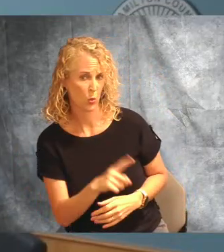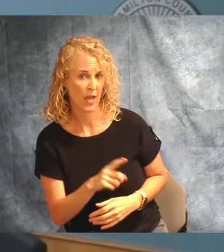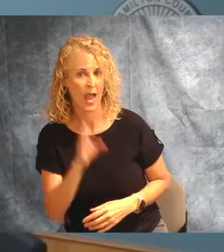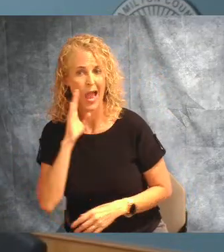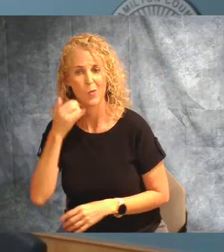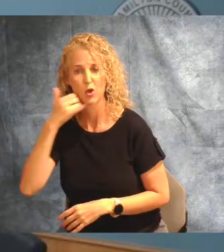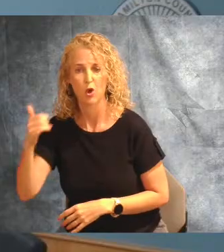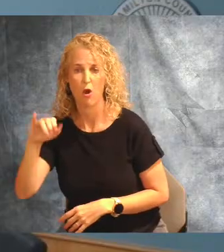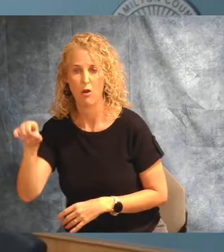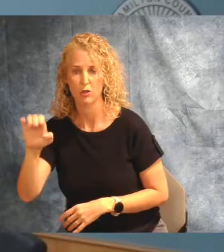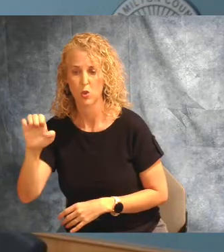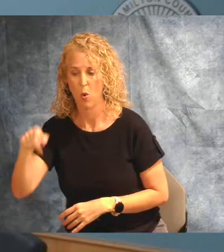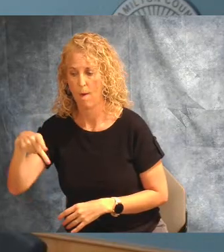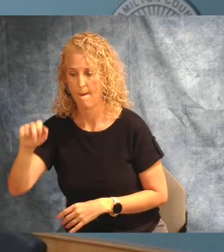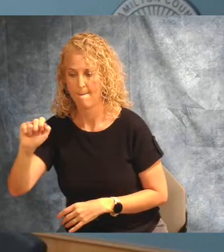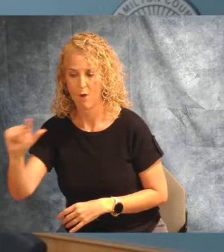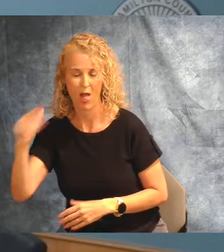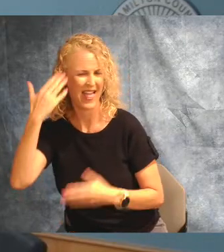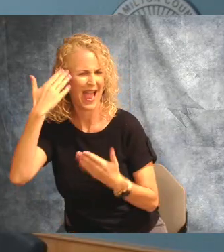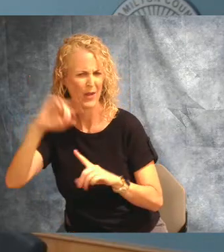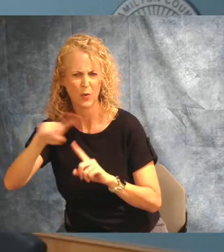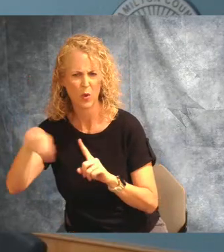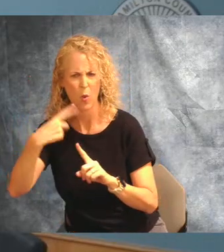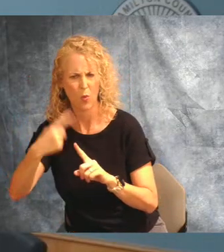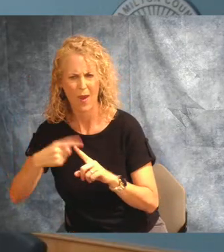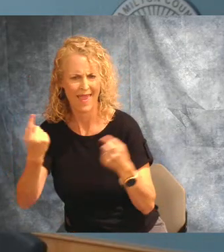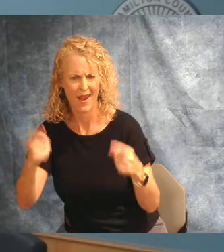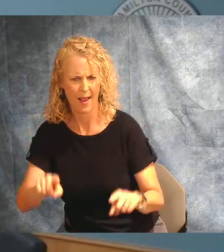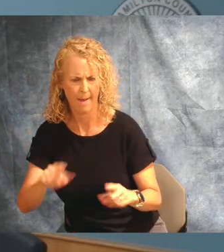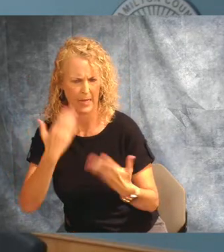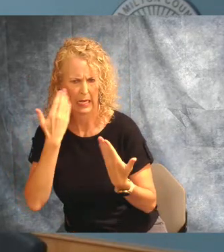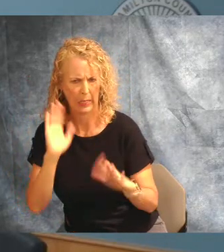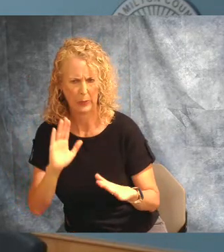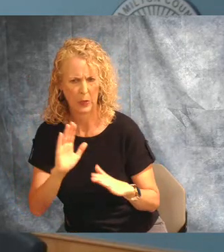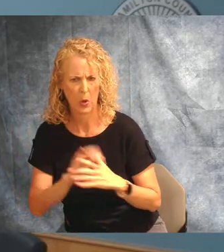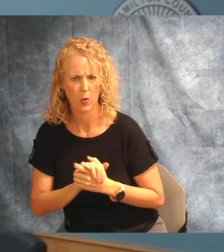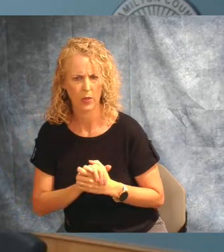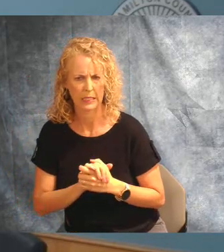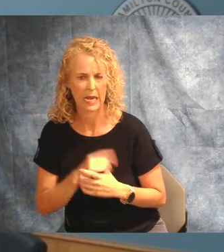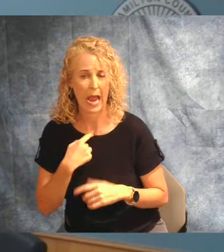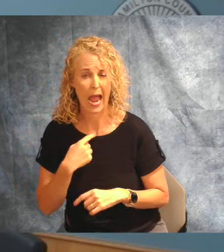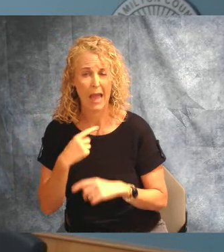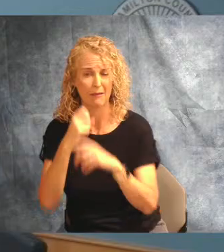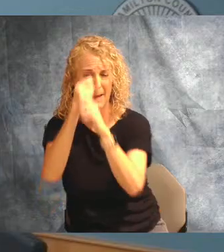that. I'm not sure whether we're doing that during the season. or I would imagine given the timing of